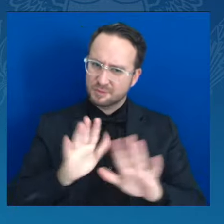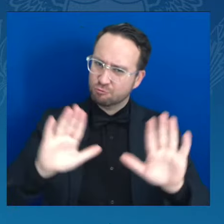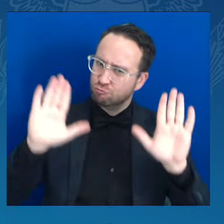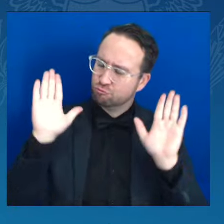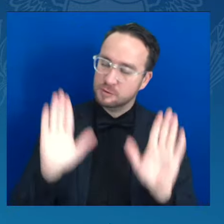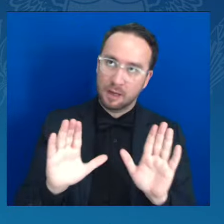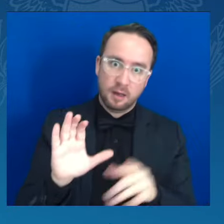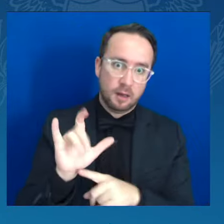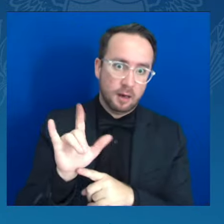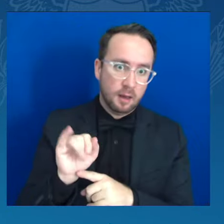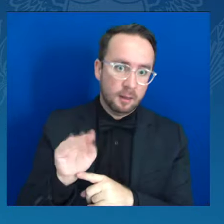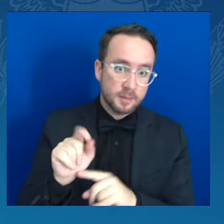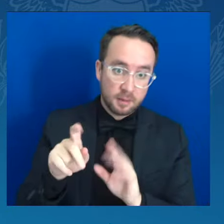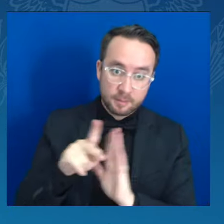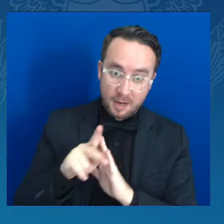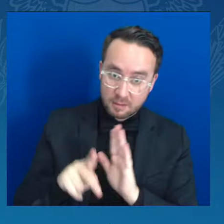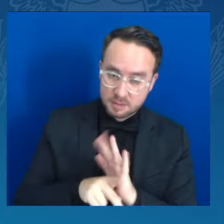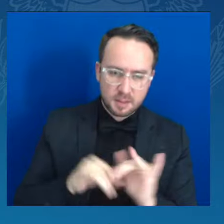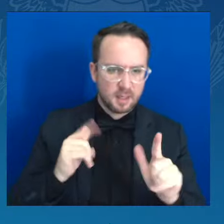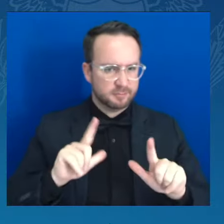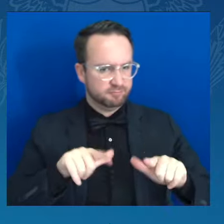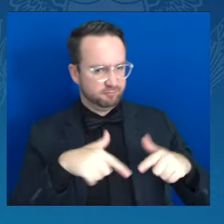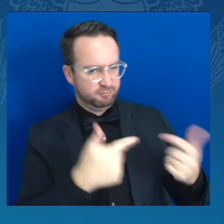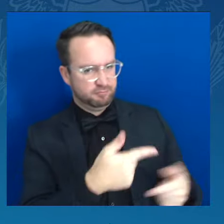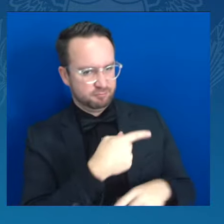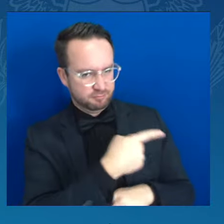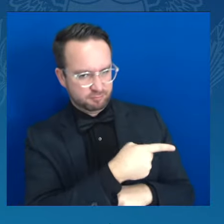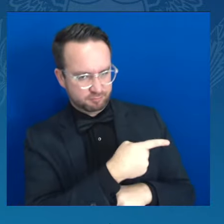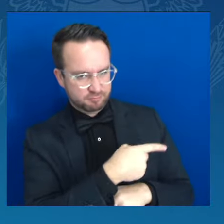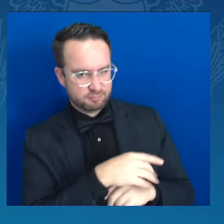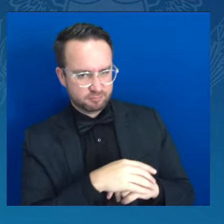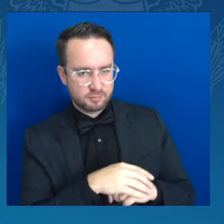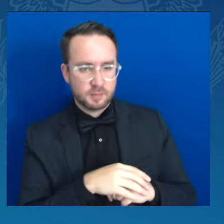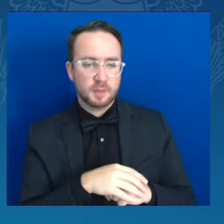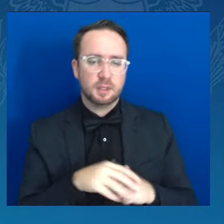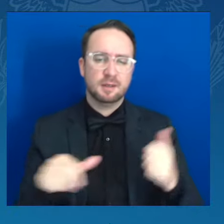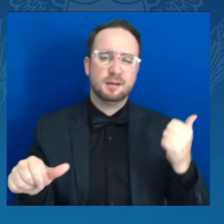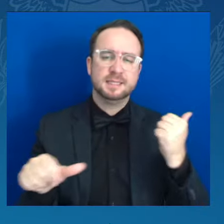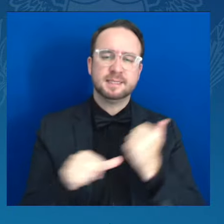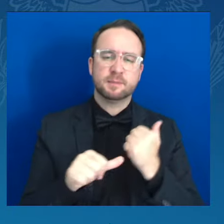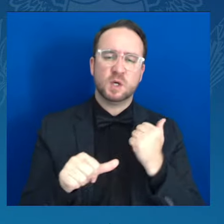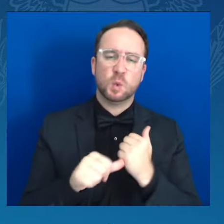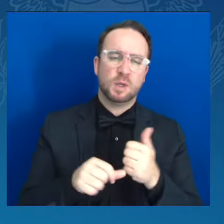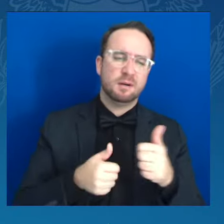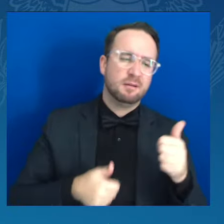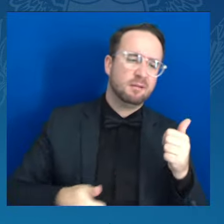One, just ask you to provide an update on Commerce's work, especially when it comes to space and the climate crisis,